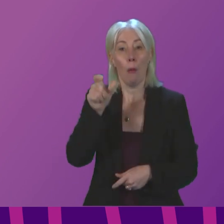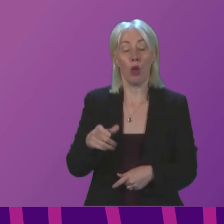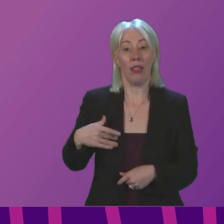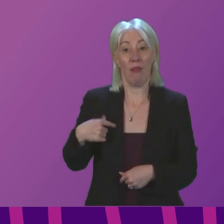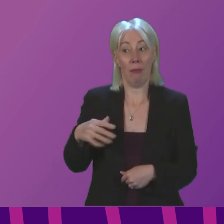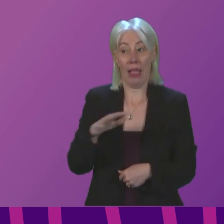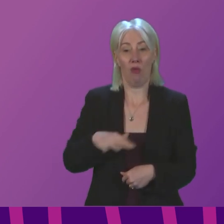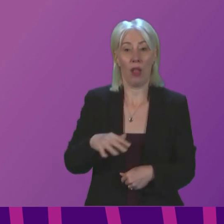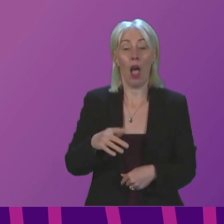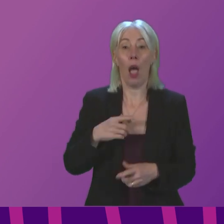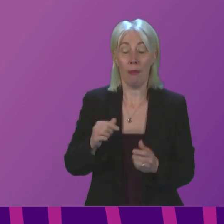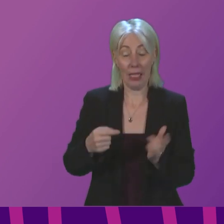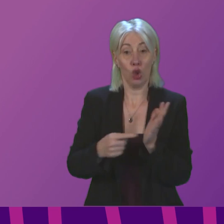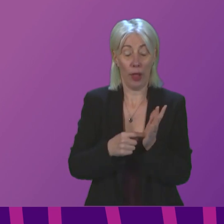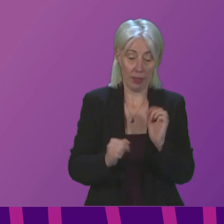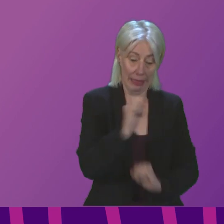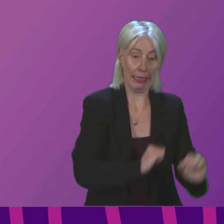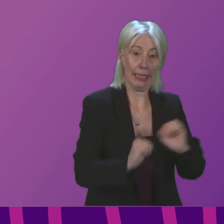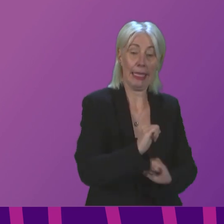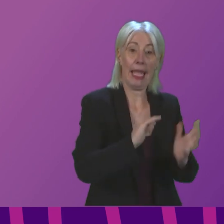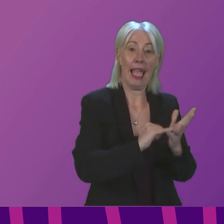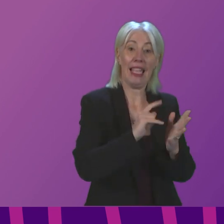toilets for the world leaders at the Scottish Event Campus in Glasgow, had to pay £5 for